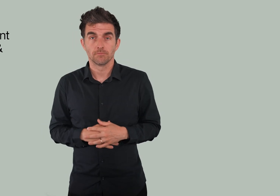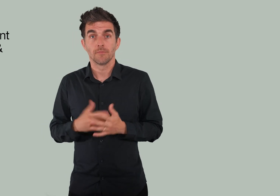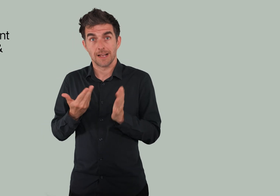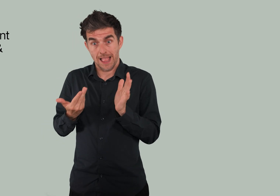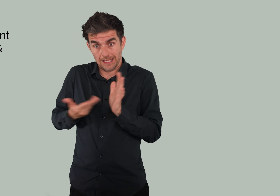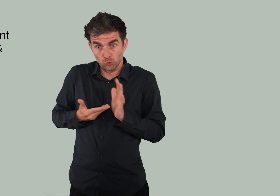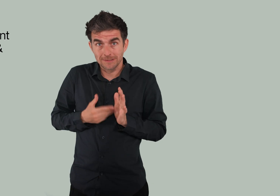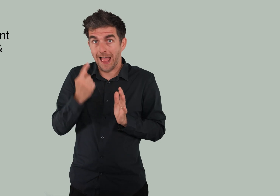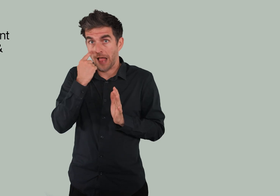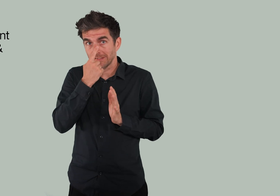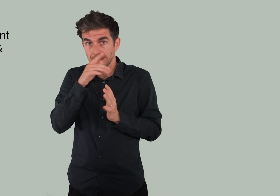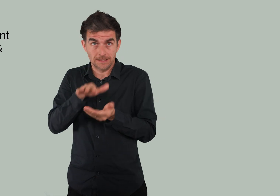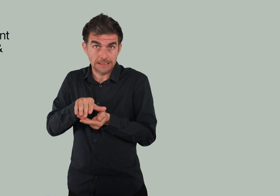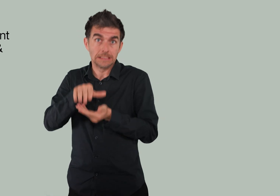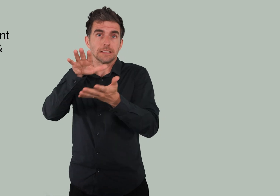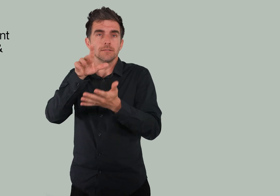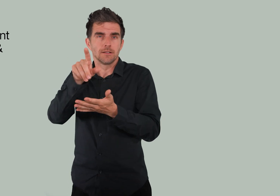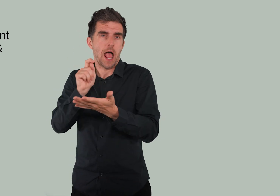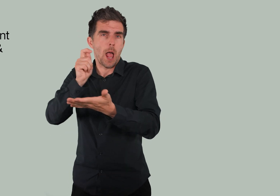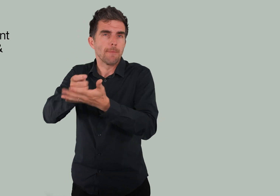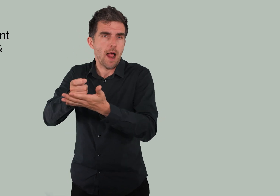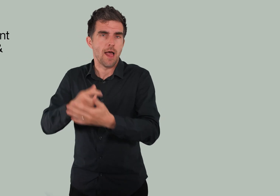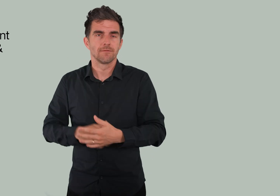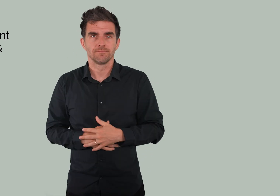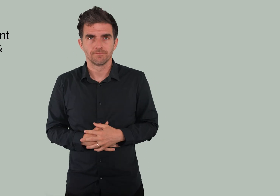Submission of additional evidence at appeal